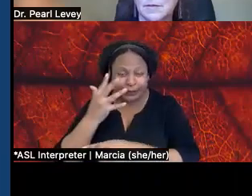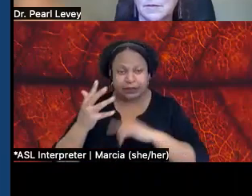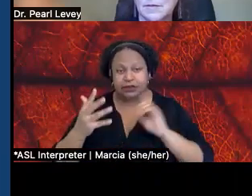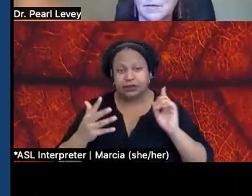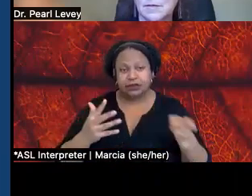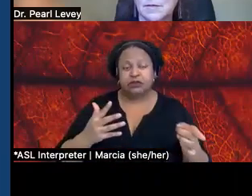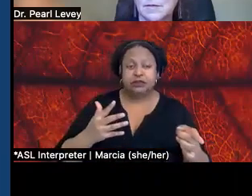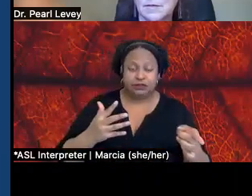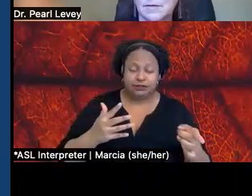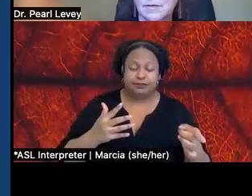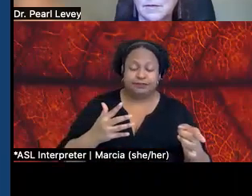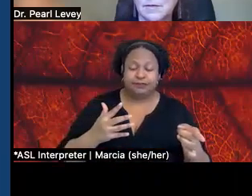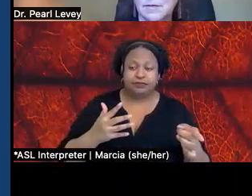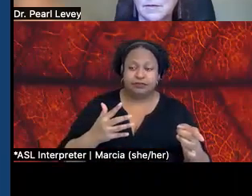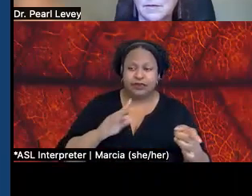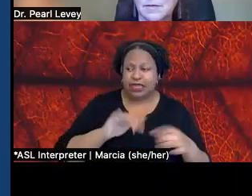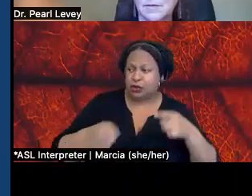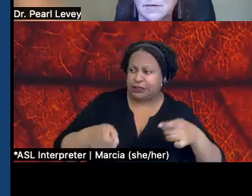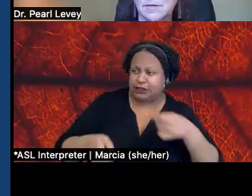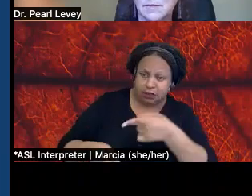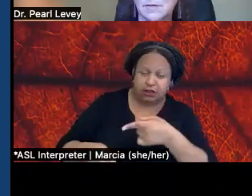someone with that presentation might show up.